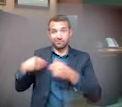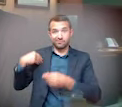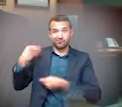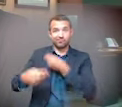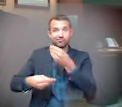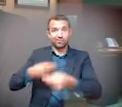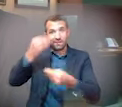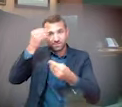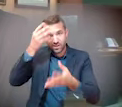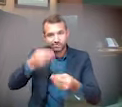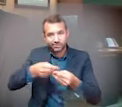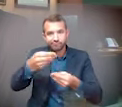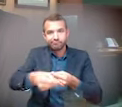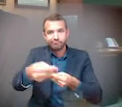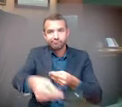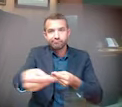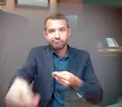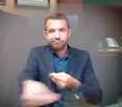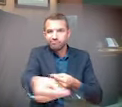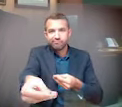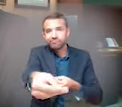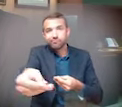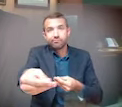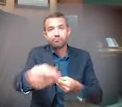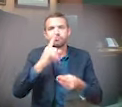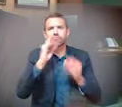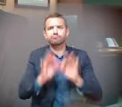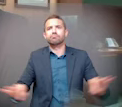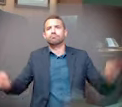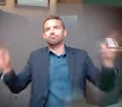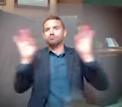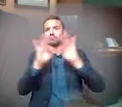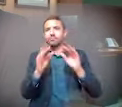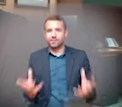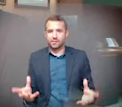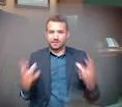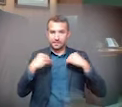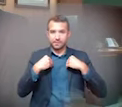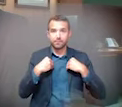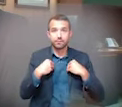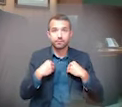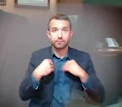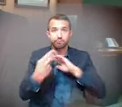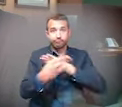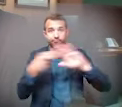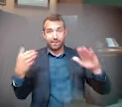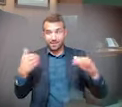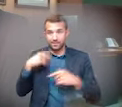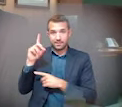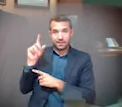to the next I think is really crucial in being able to own the label and then also giving